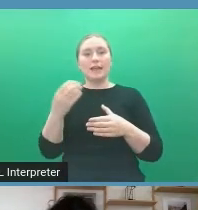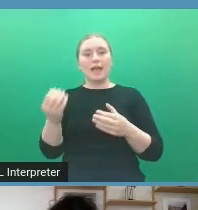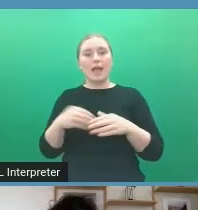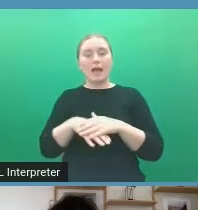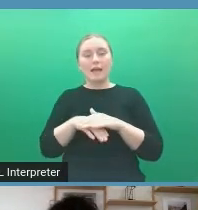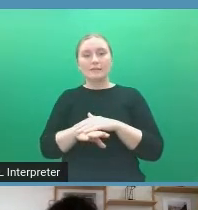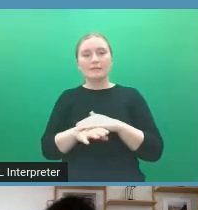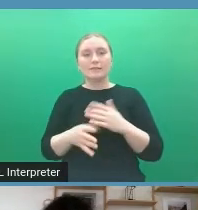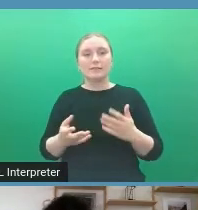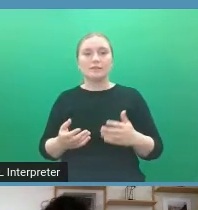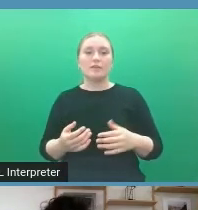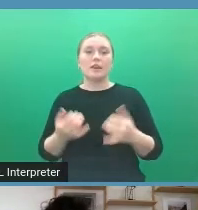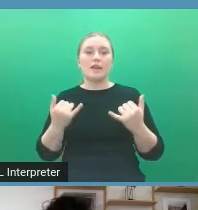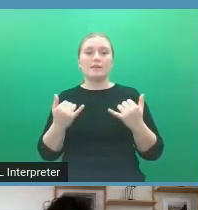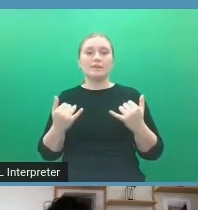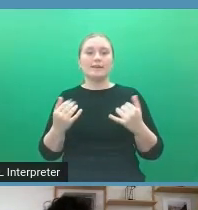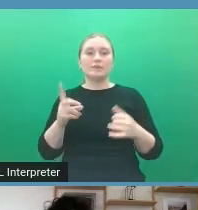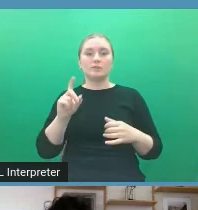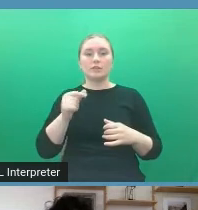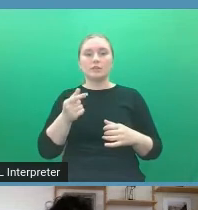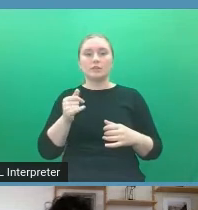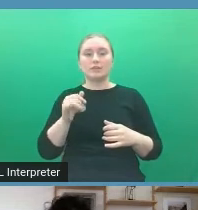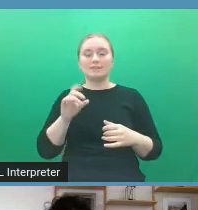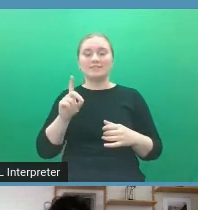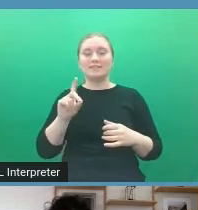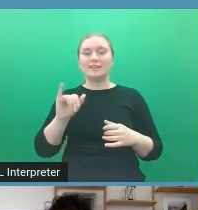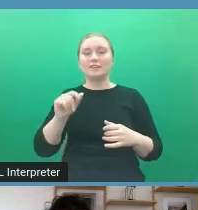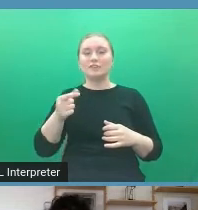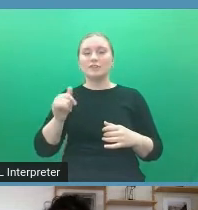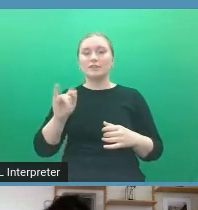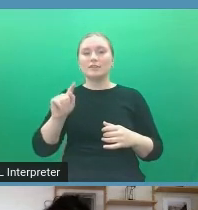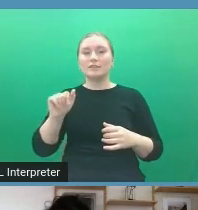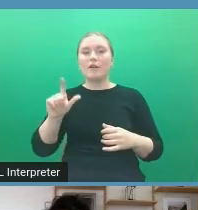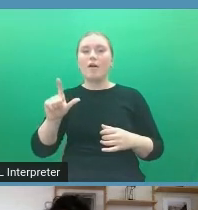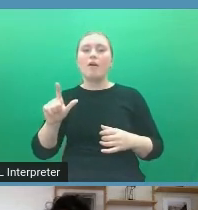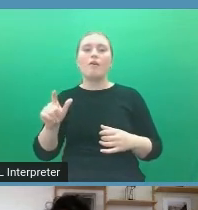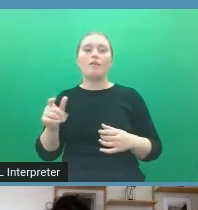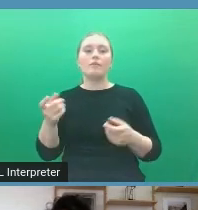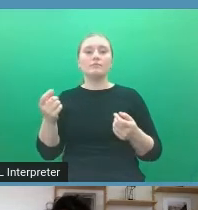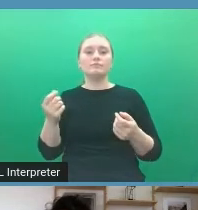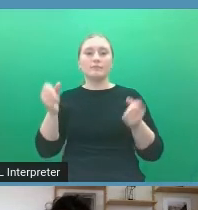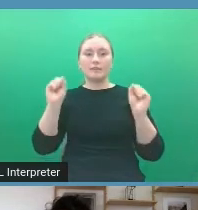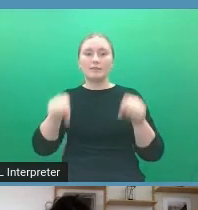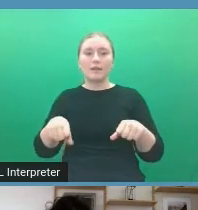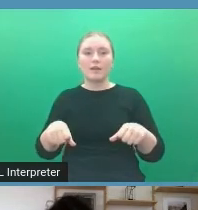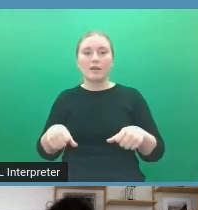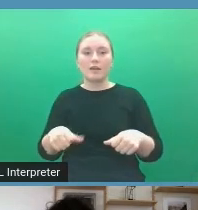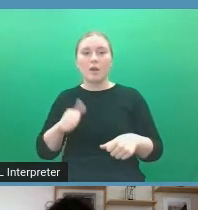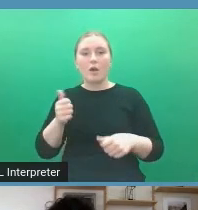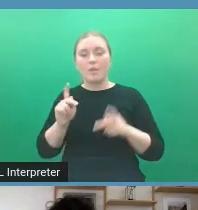through digital means of people who weren't able to make it into the museum in person. It doesn't